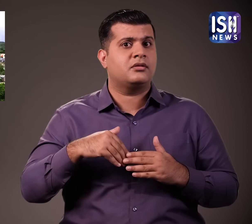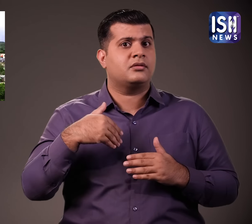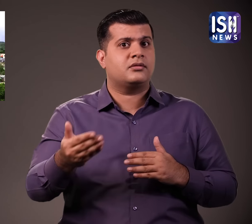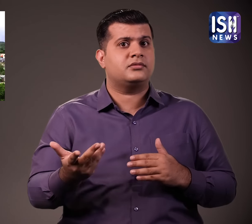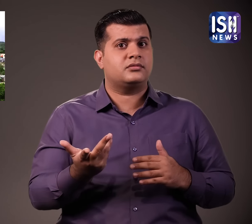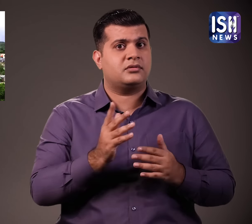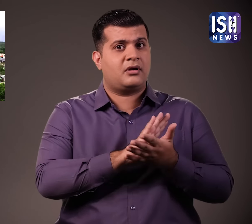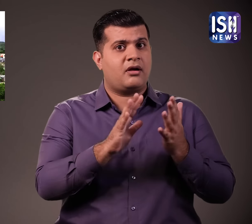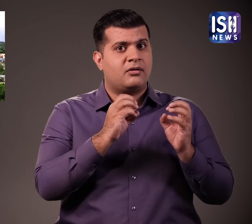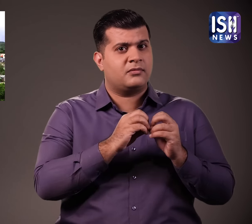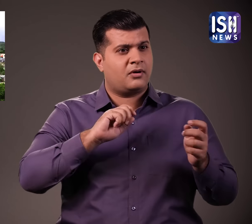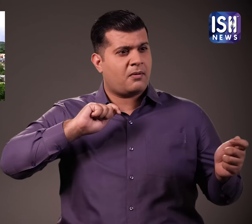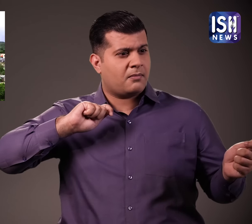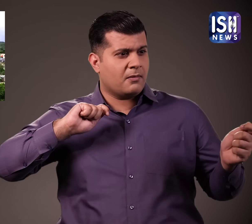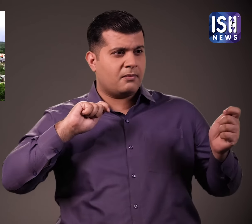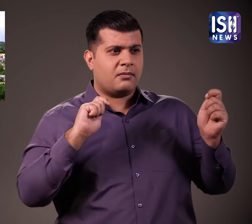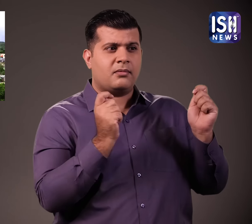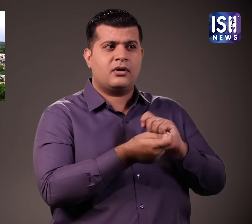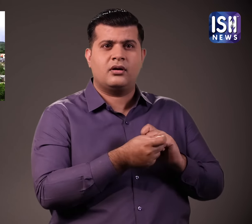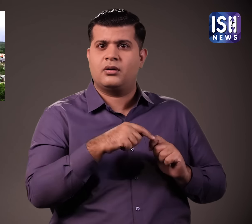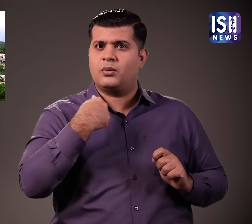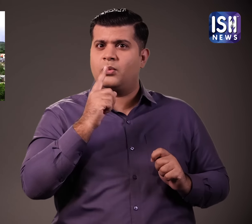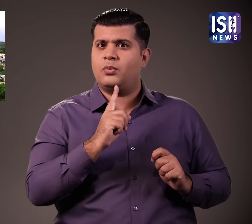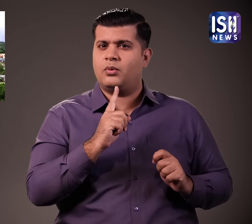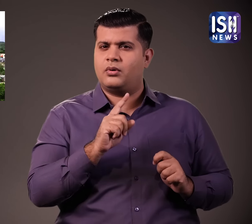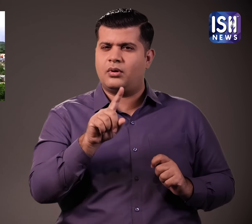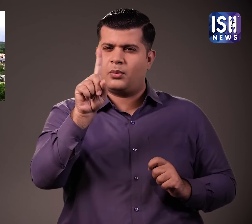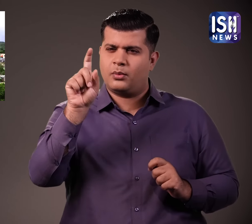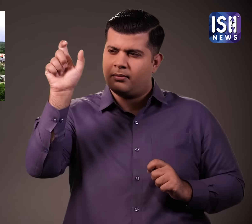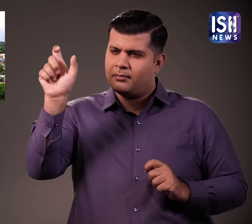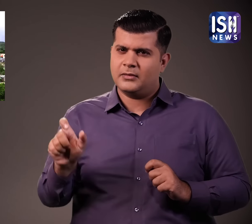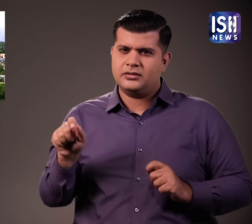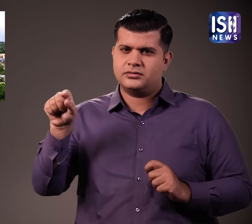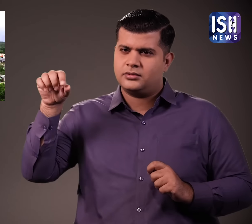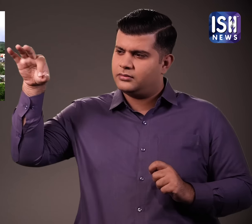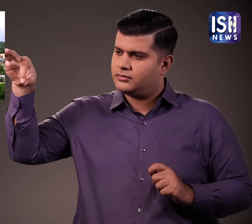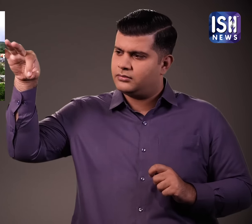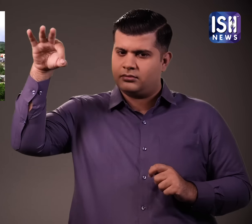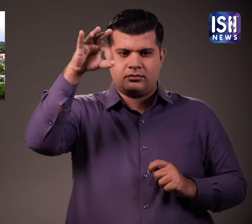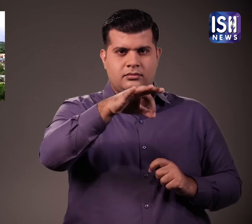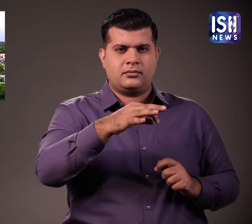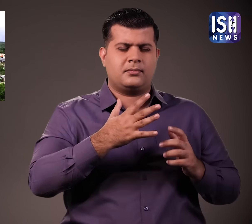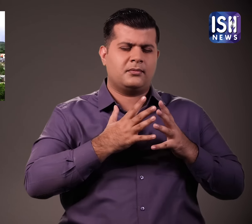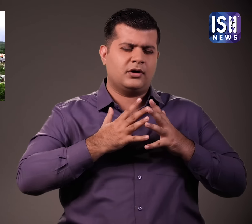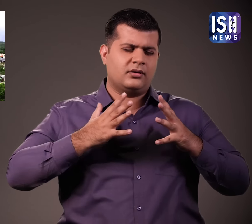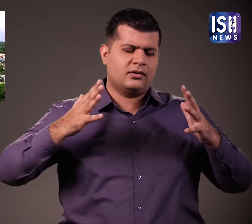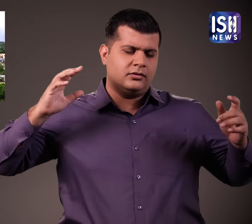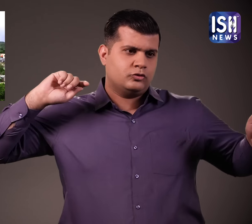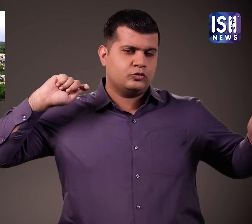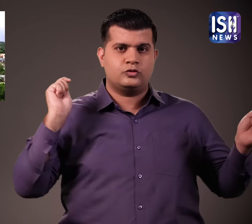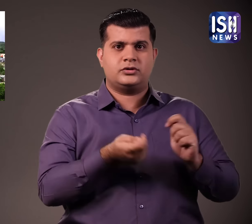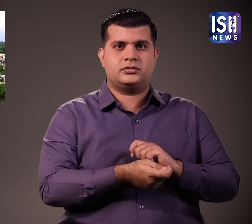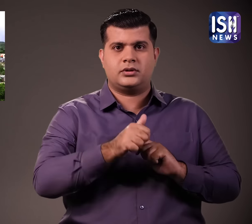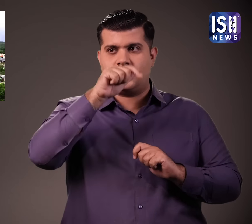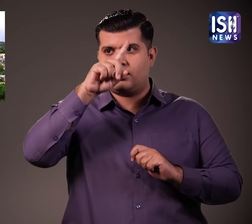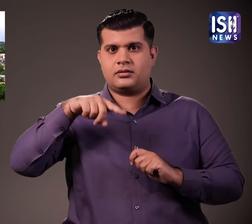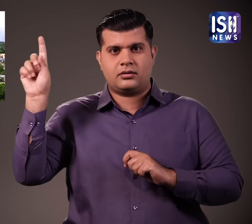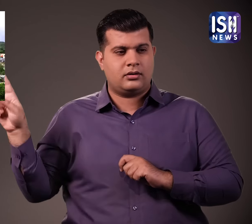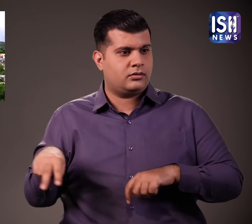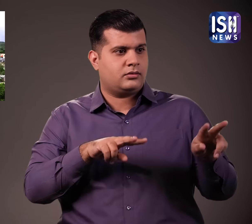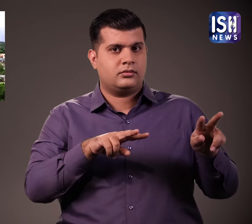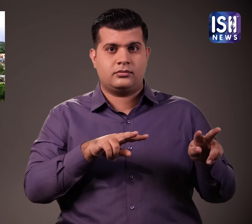However one person changed the face of the village. Indians were stunned by his work.